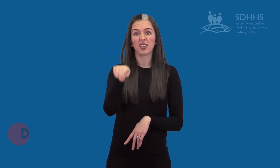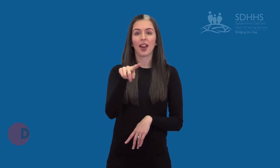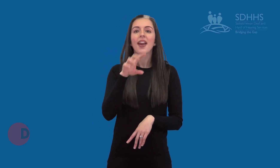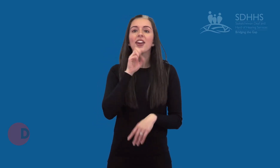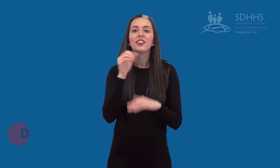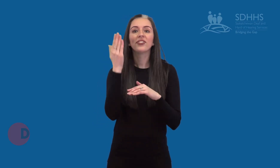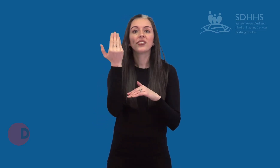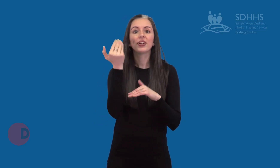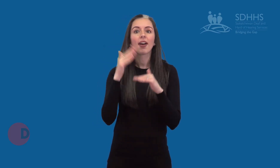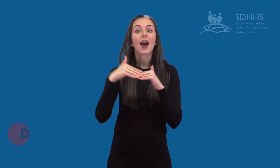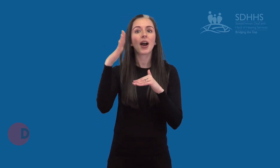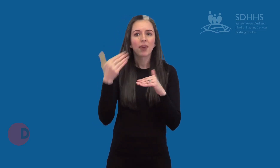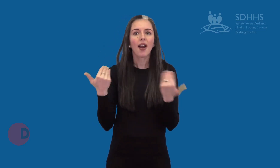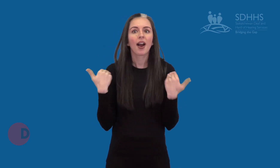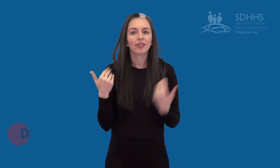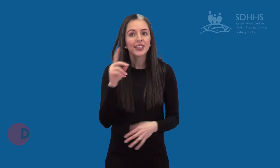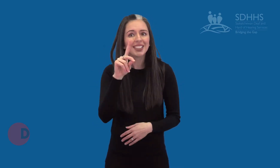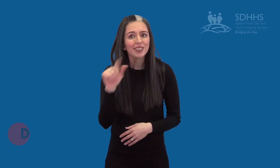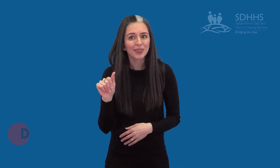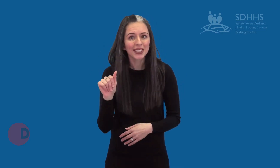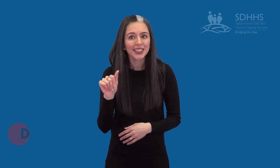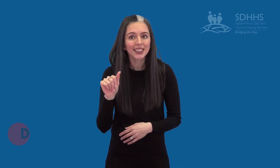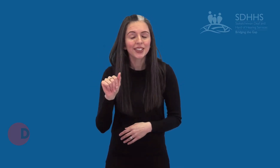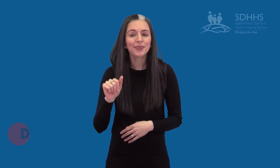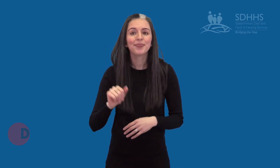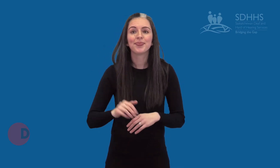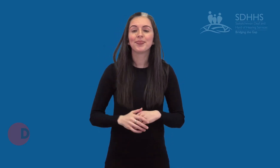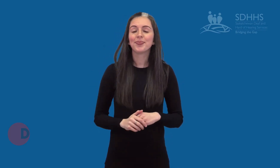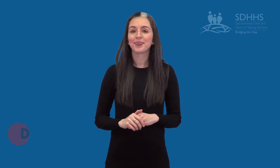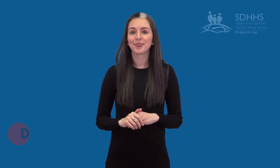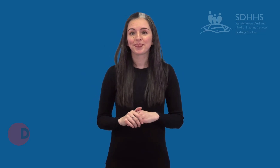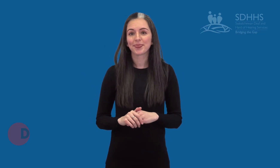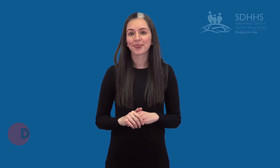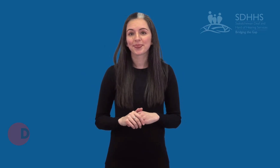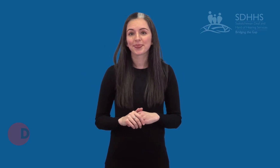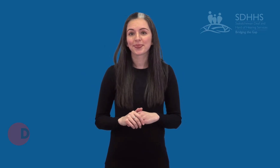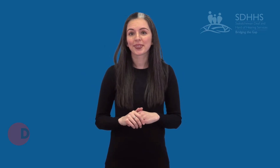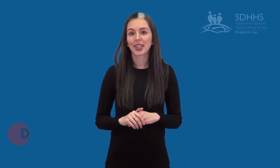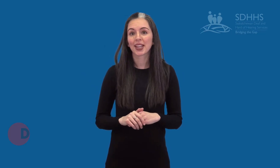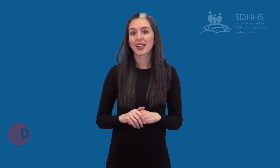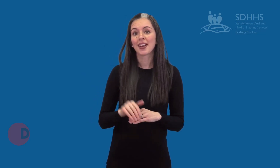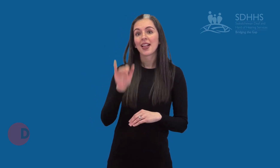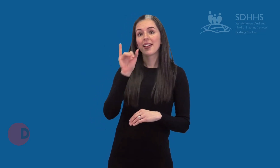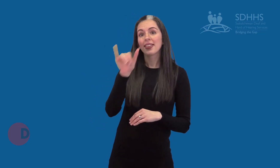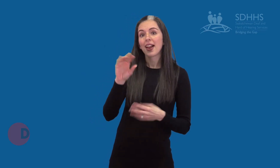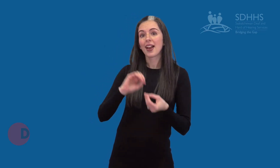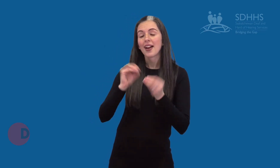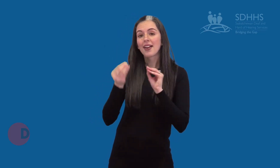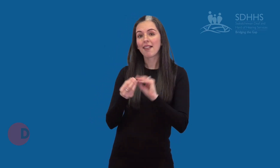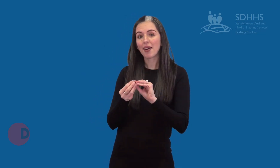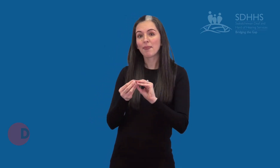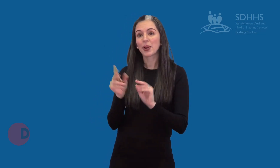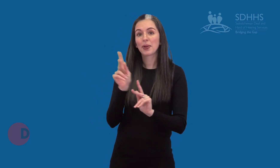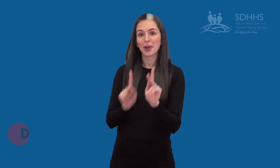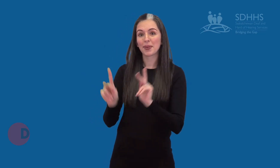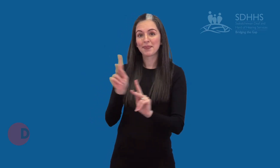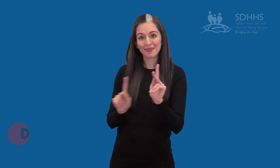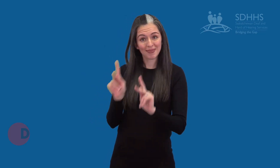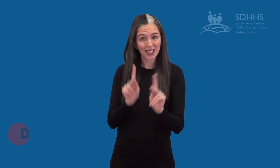The number of people with a disability in Saskatchewan will